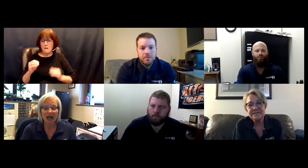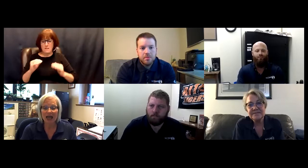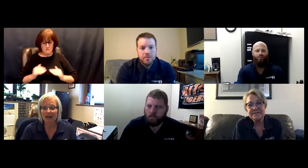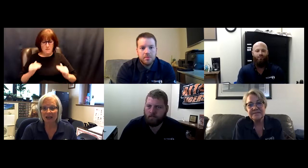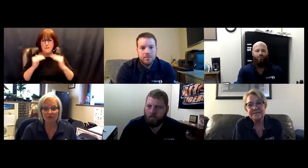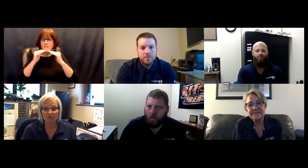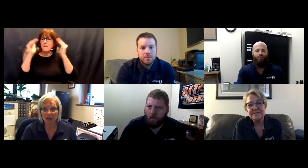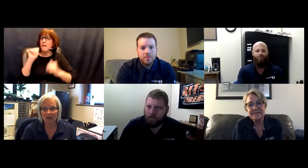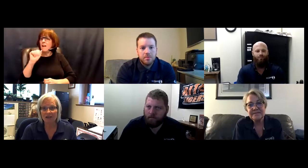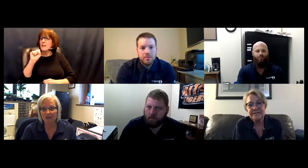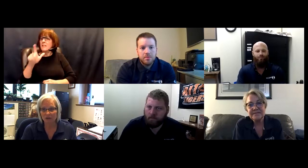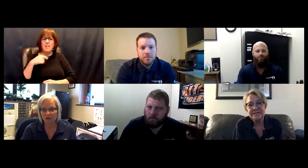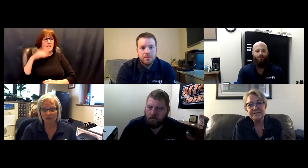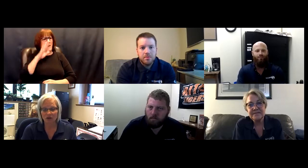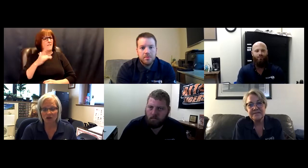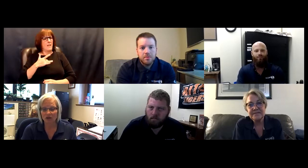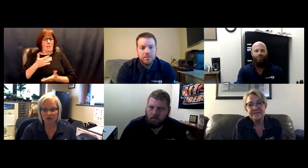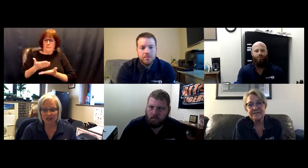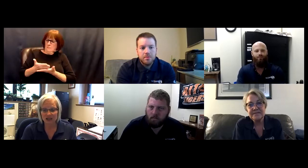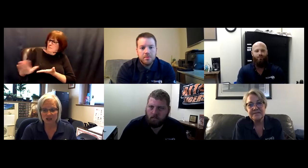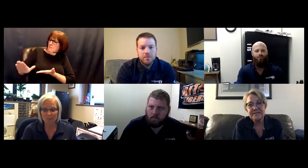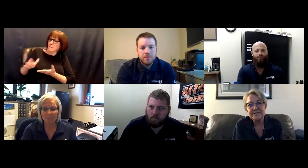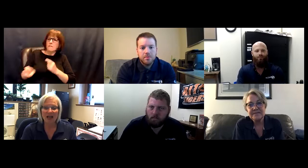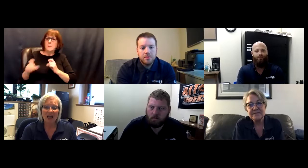I never felt excluded from a conversation